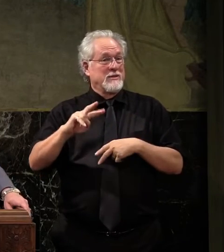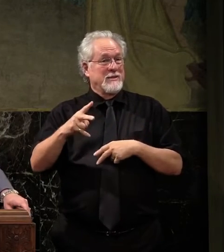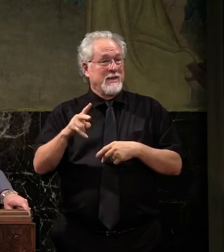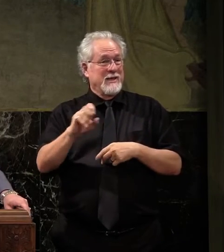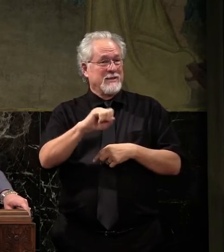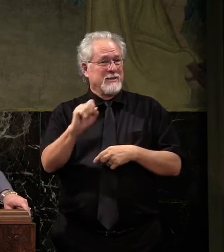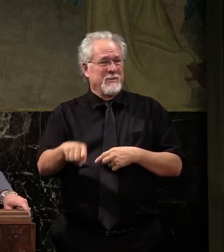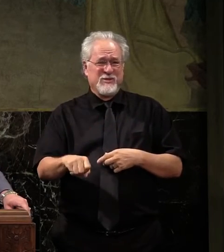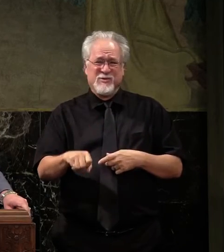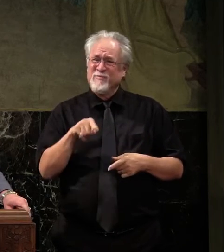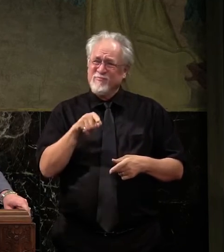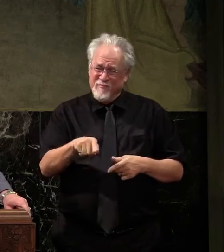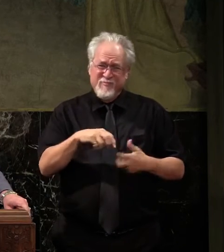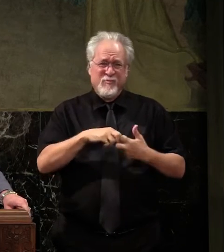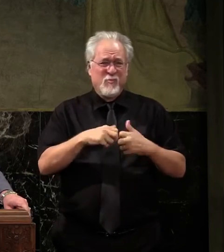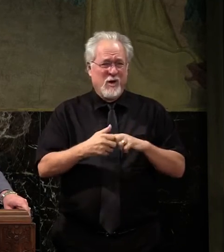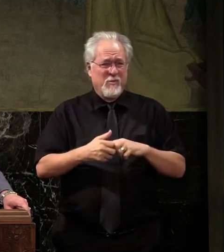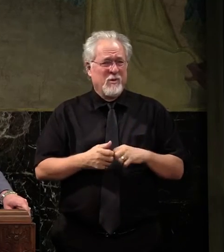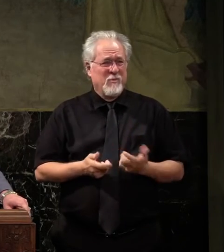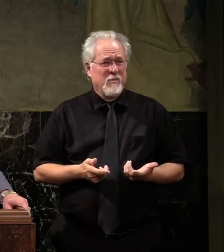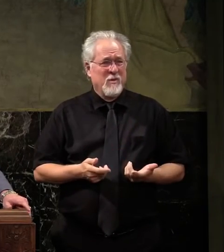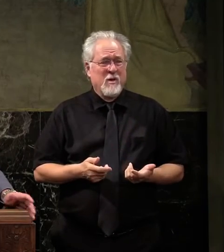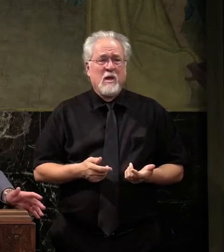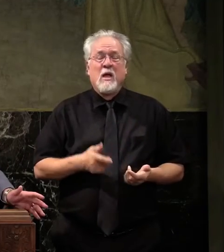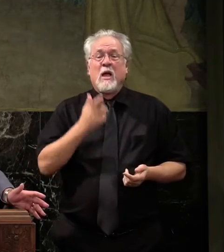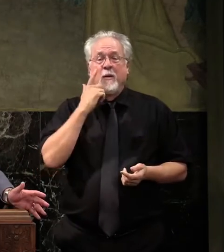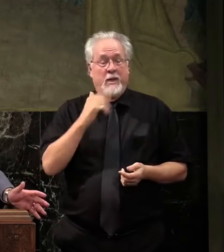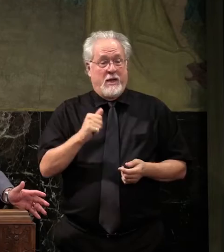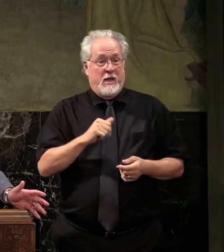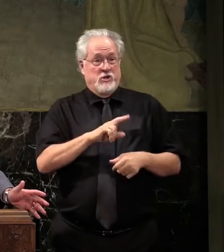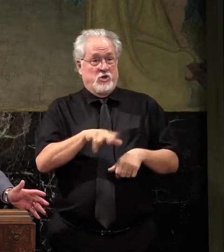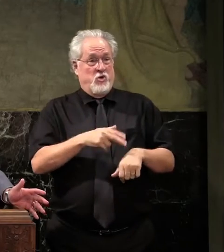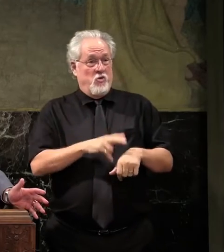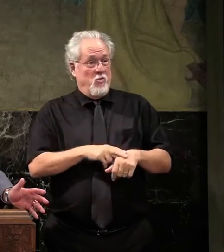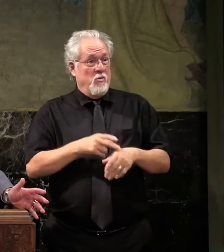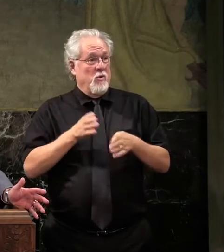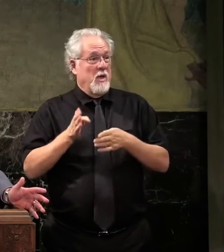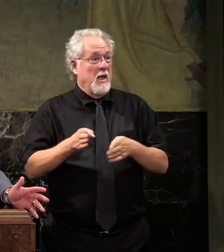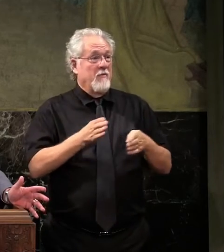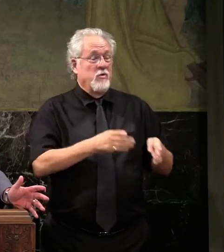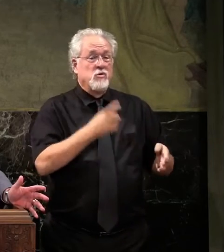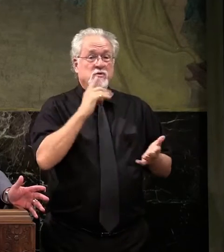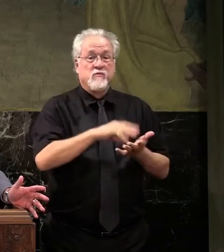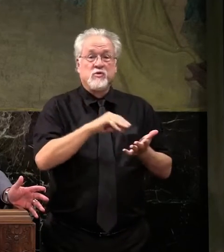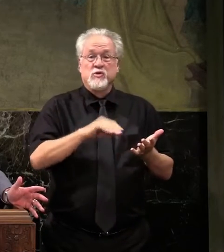problematic especially because normal avenues for student financial assistance